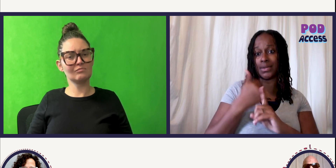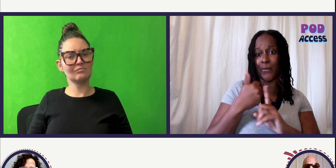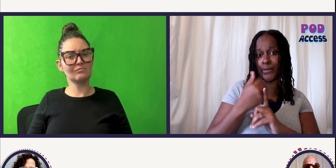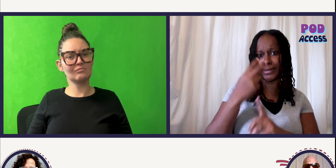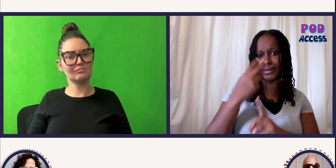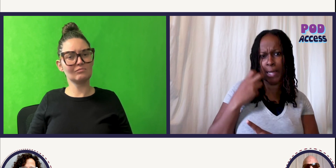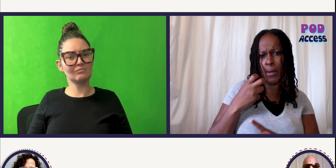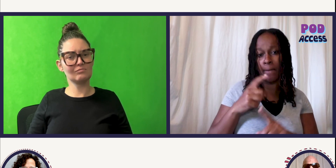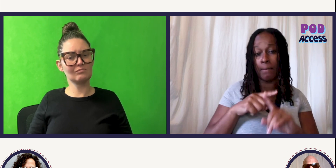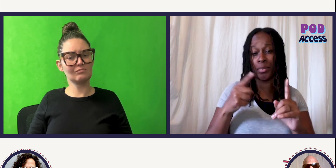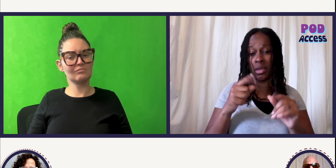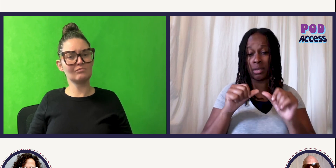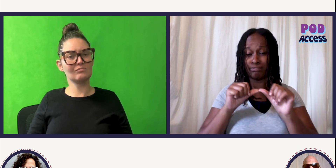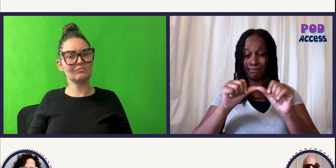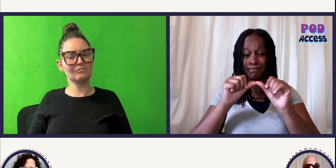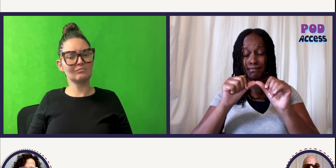lead you to a great place.